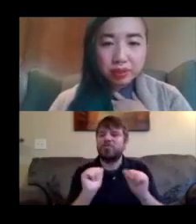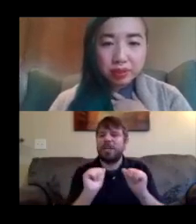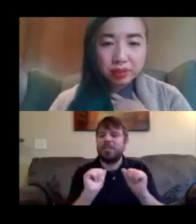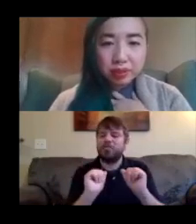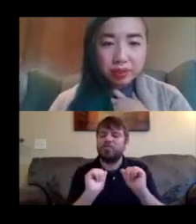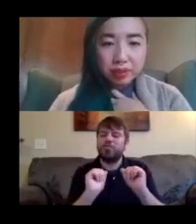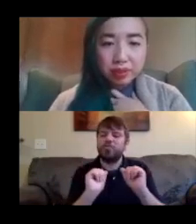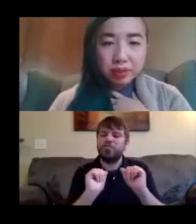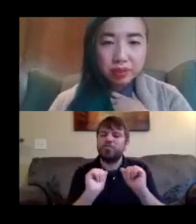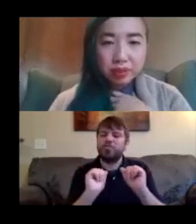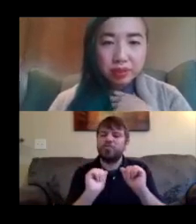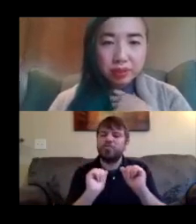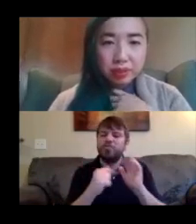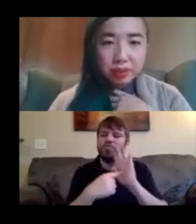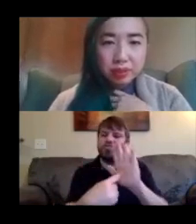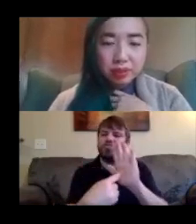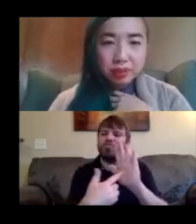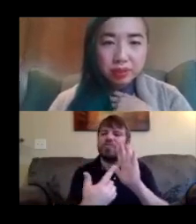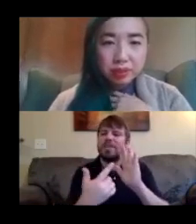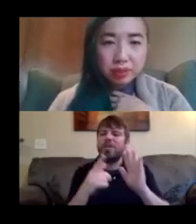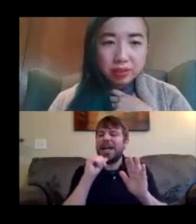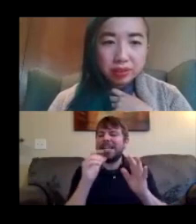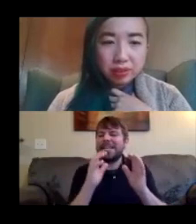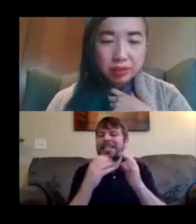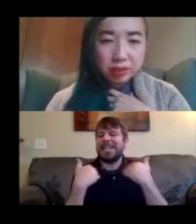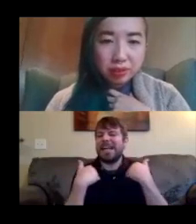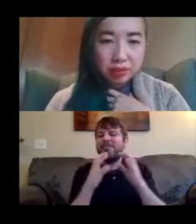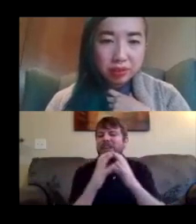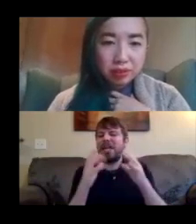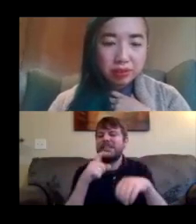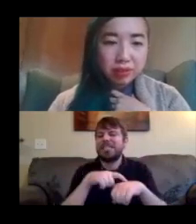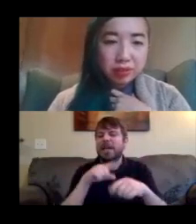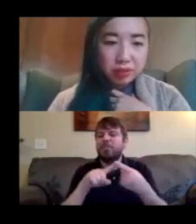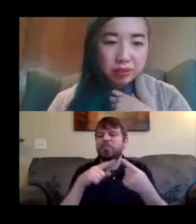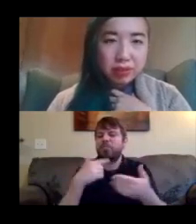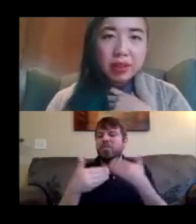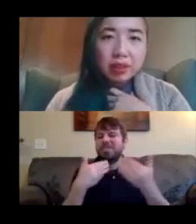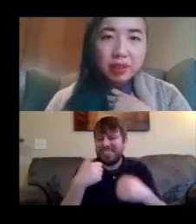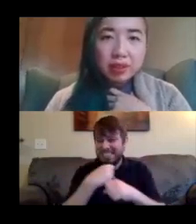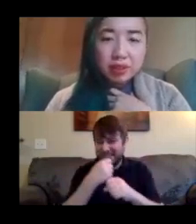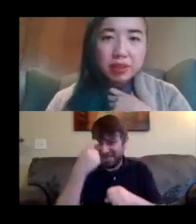I haven't had much time to process it, so does that make sense? Does that answer your question?